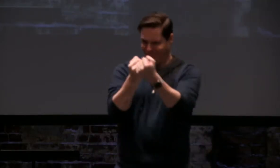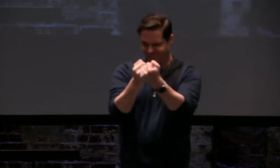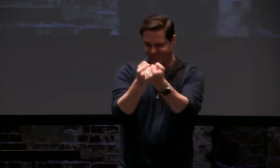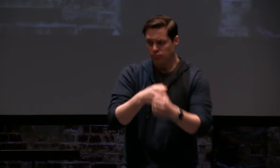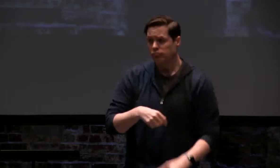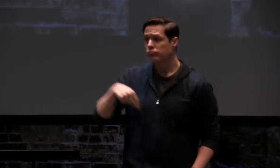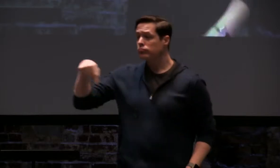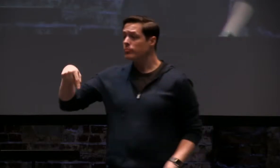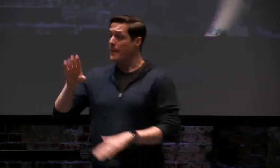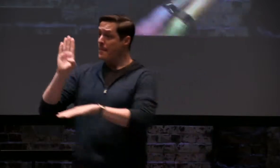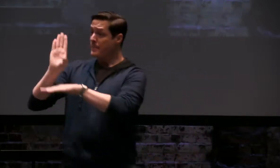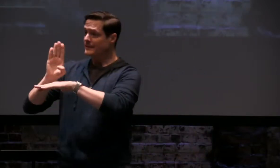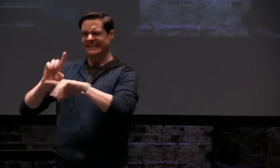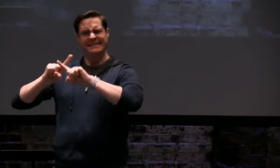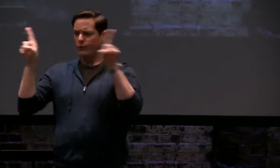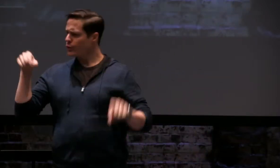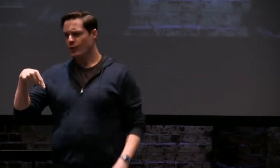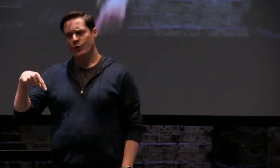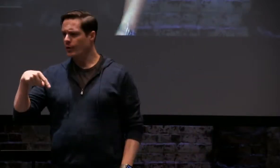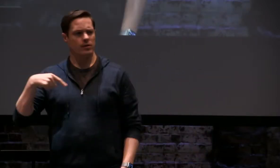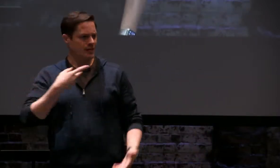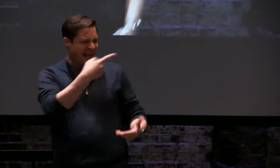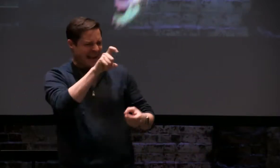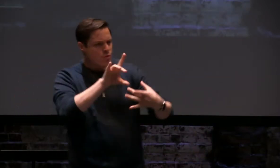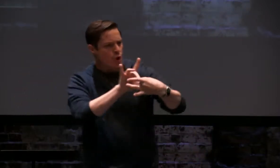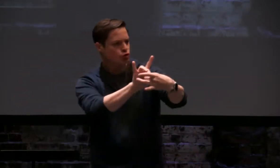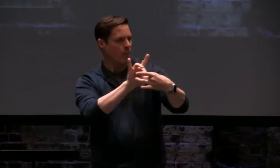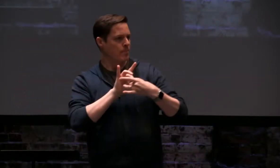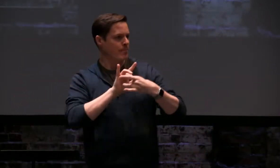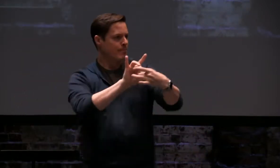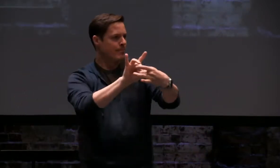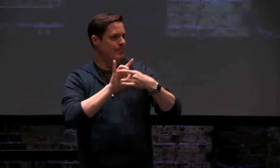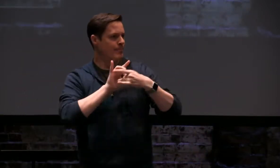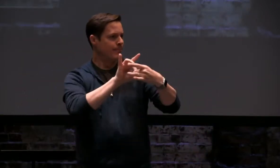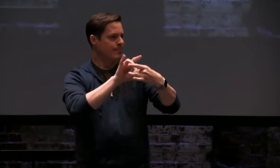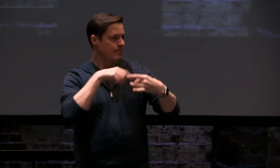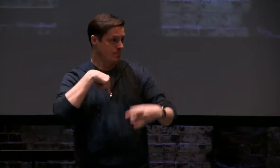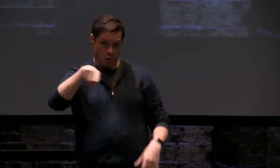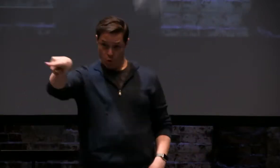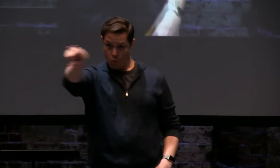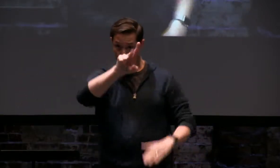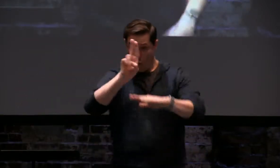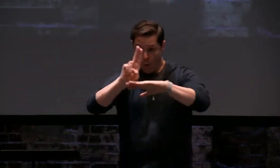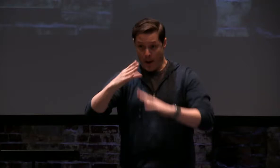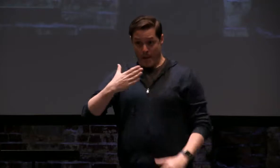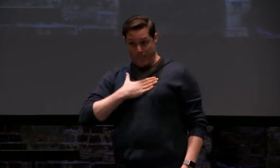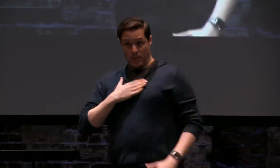to be contributed toward very specific businesses. How many business entities